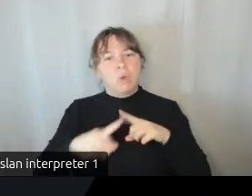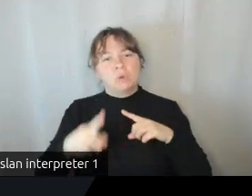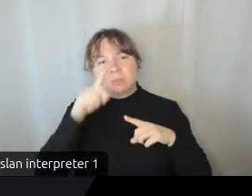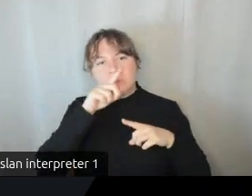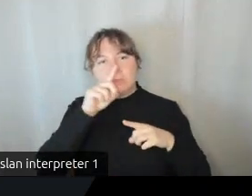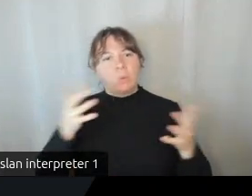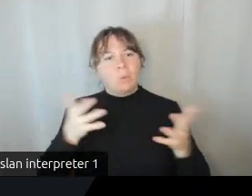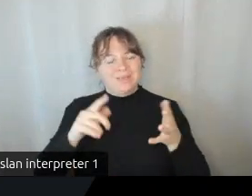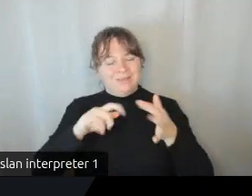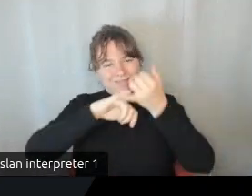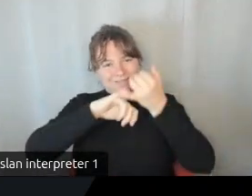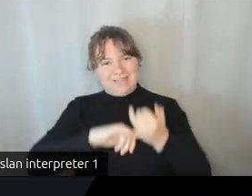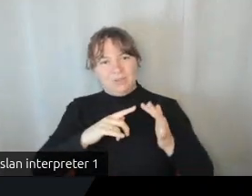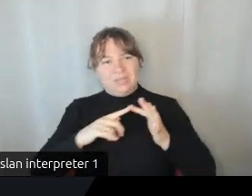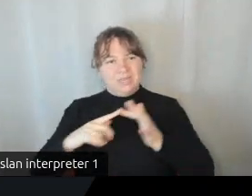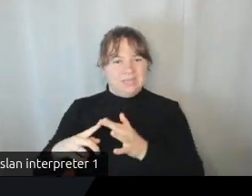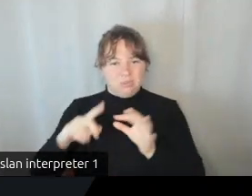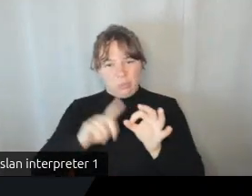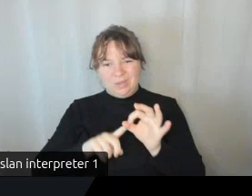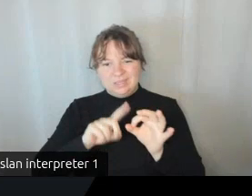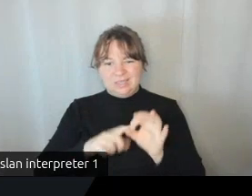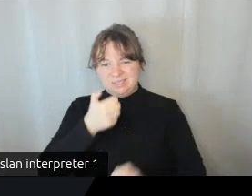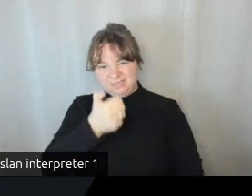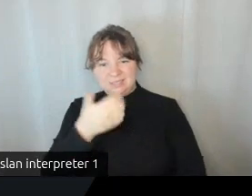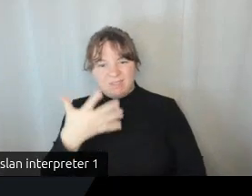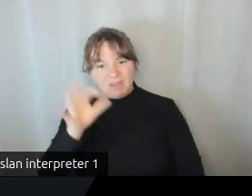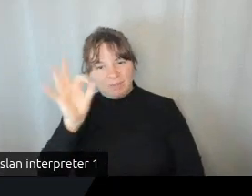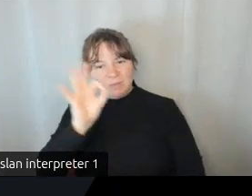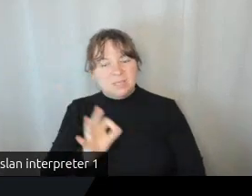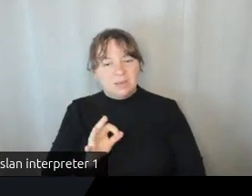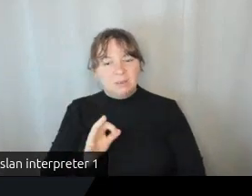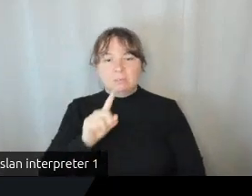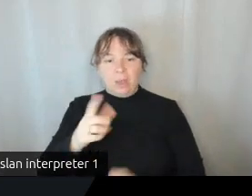southeast Queensland today, 65% but welcome to everybody including everyone from far north